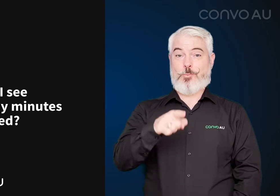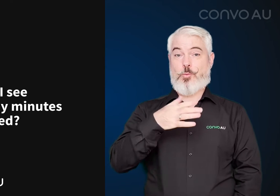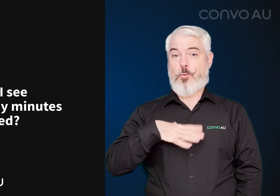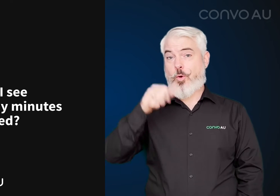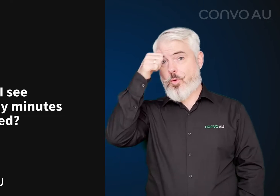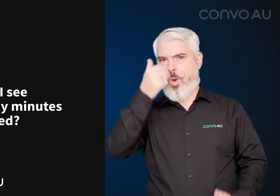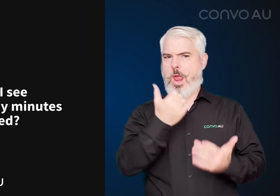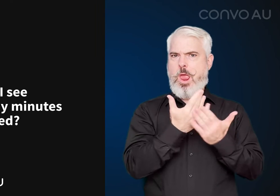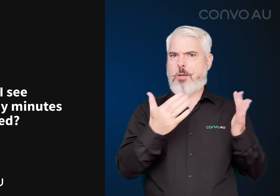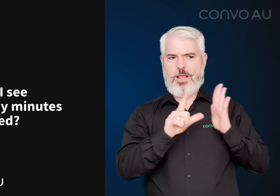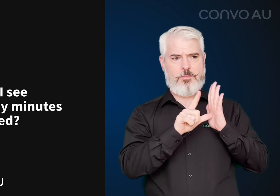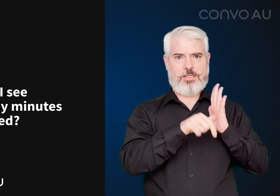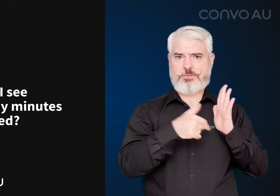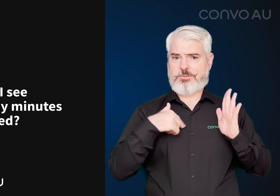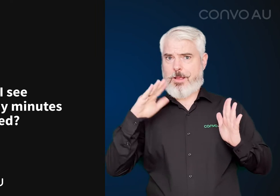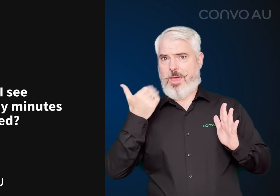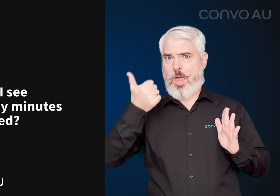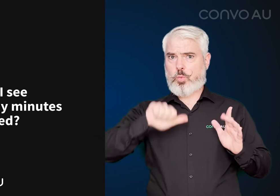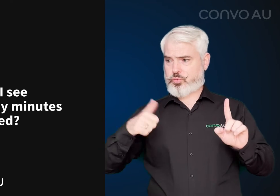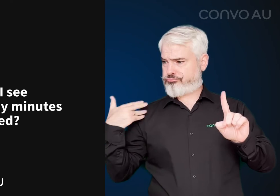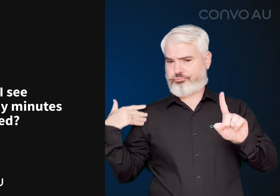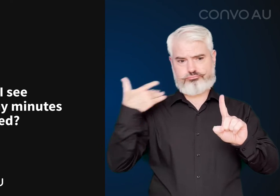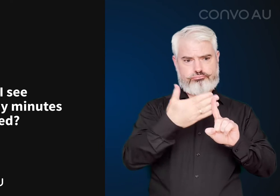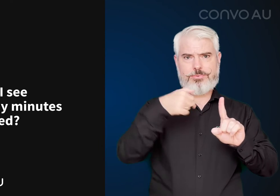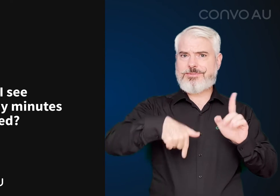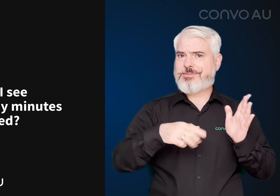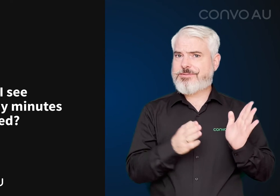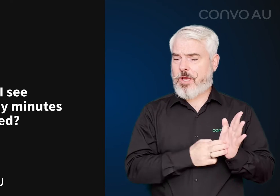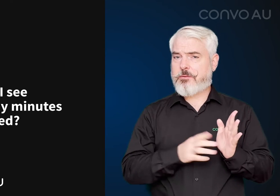Want to know how many minutes you have used so far this month?